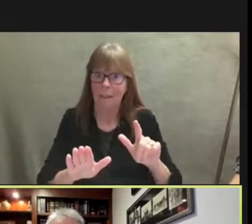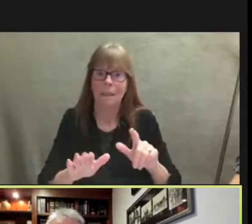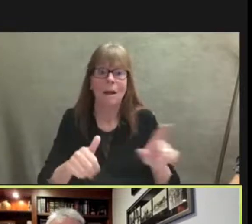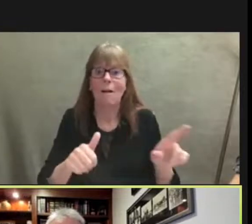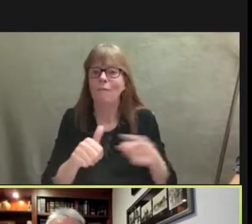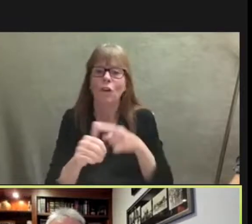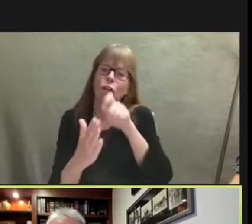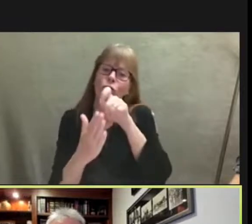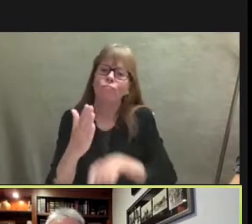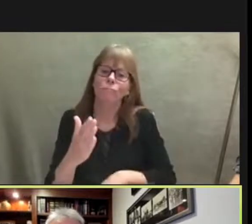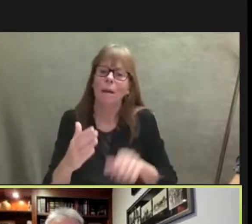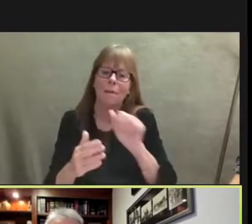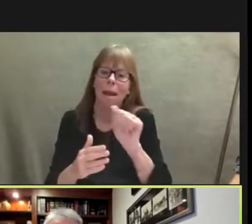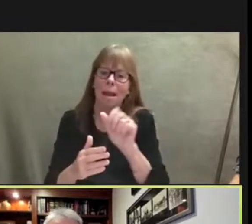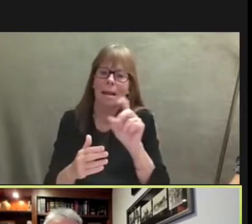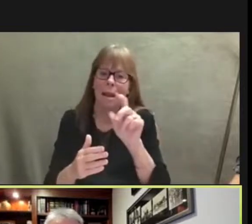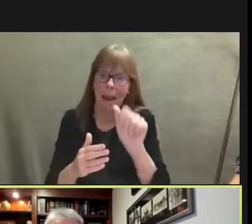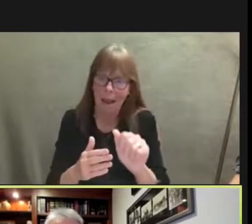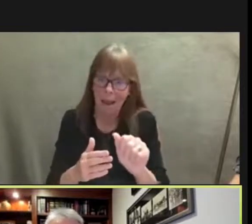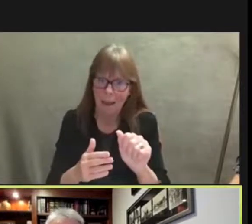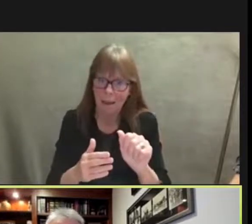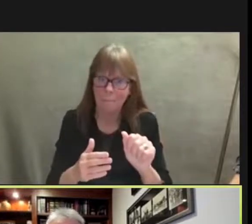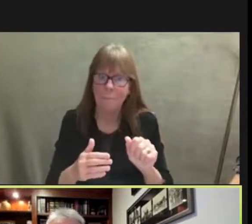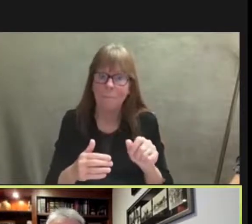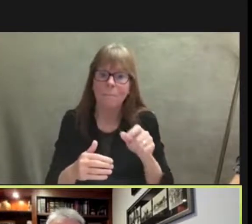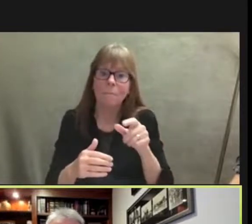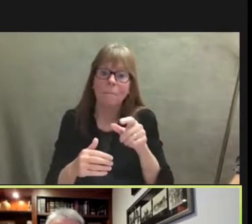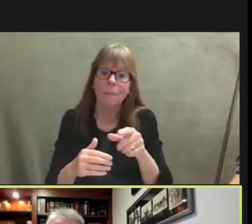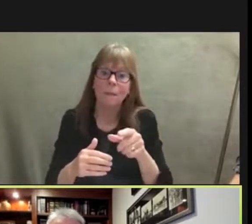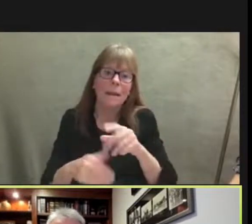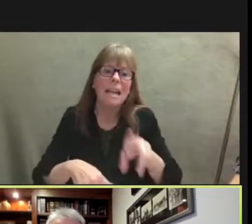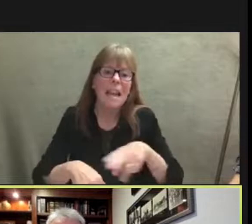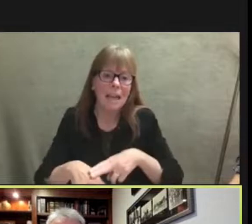with Disabilities Act, as authored by the National Council on Disability.